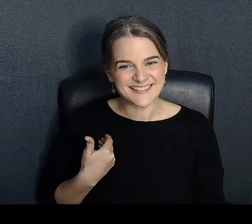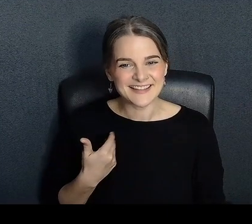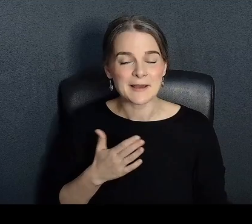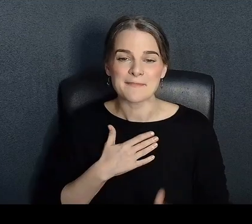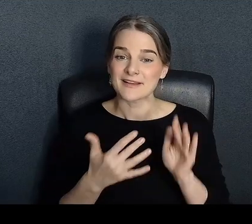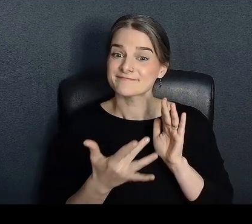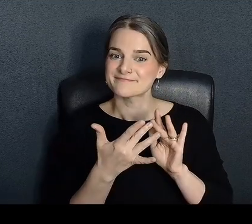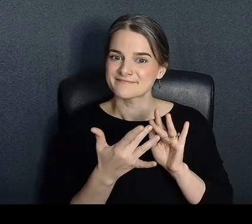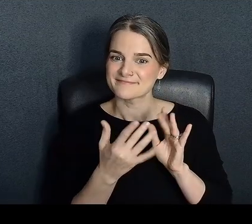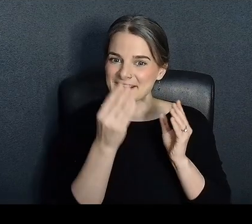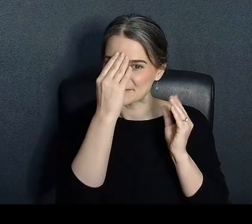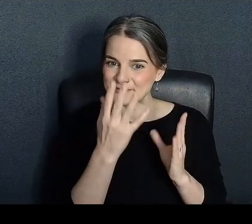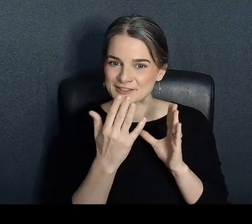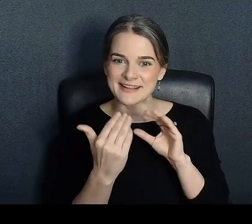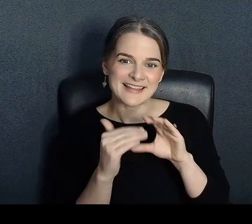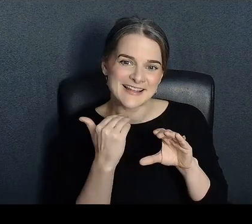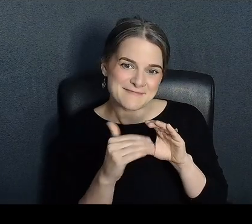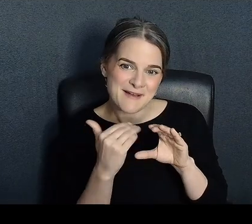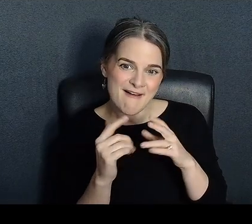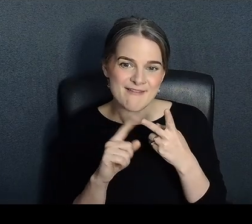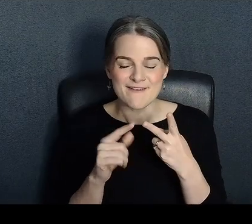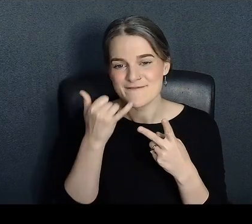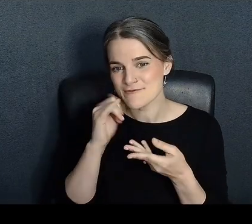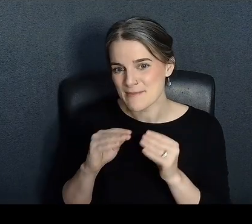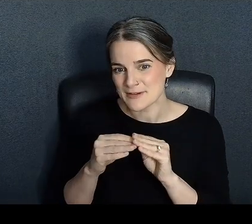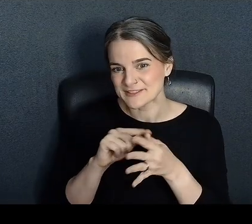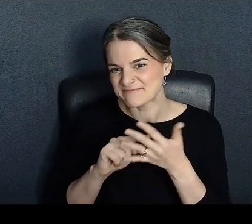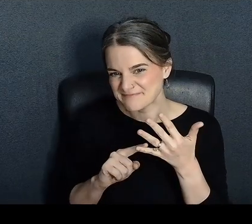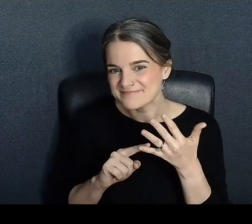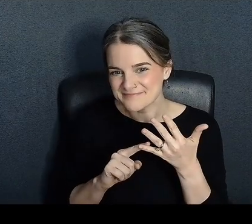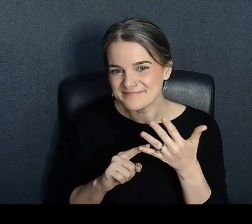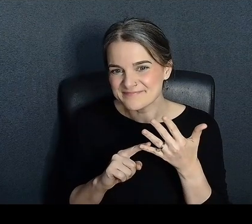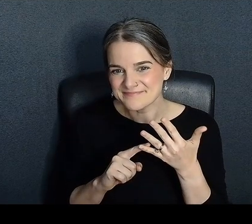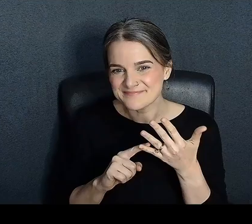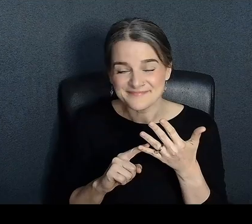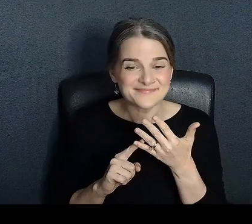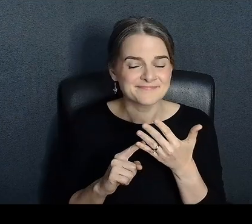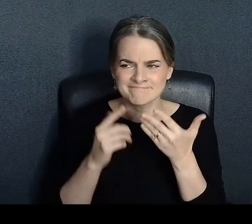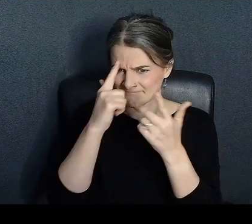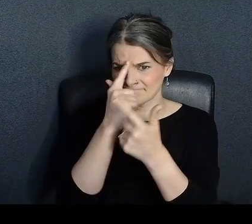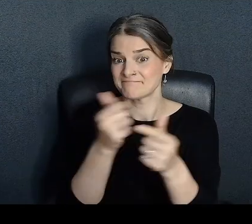So email and phone numbers. So please feel free to reach out if you